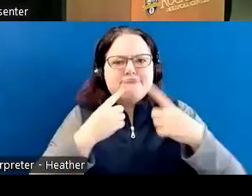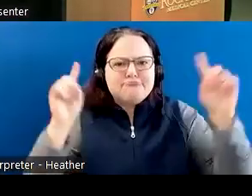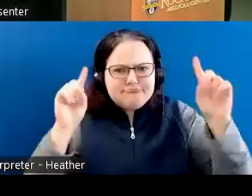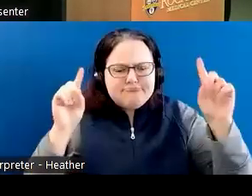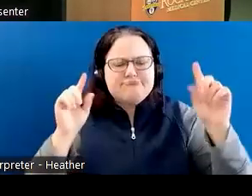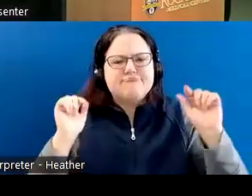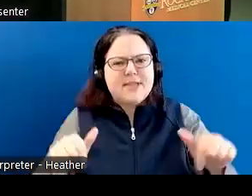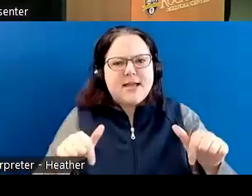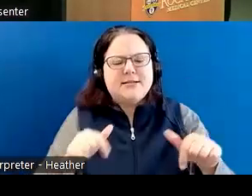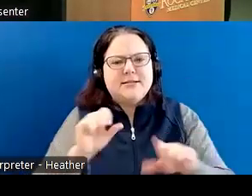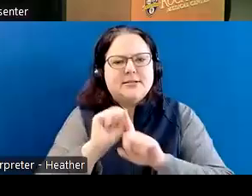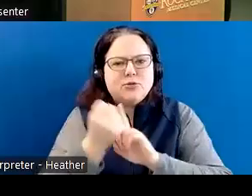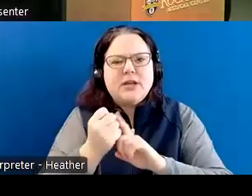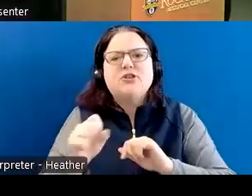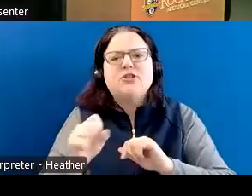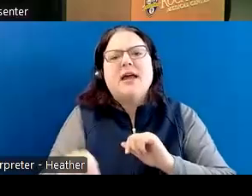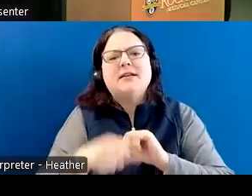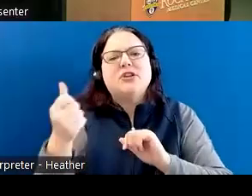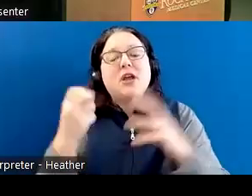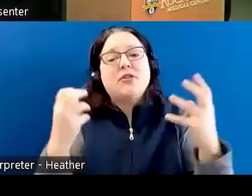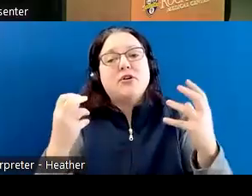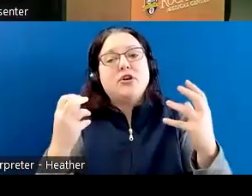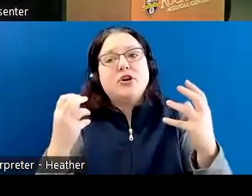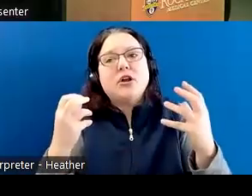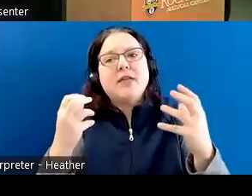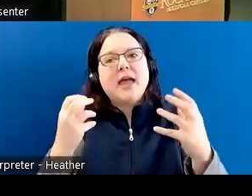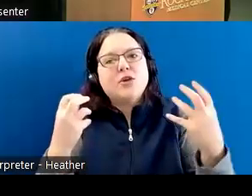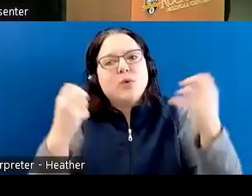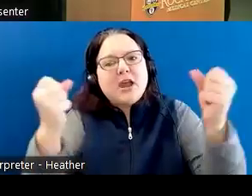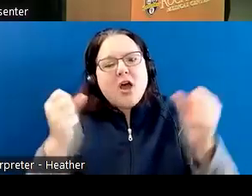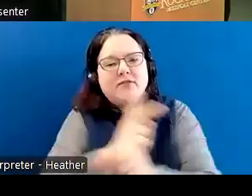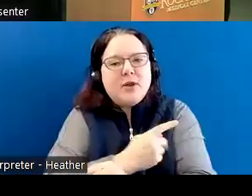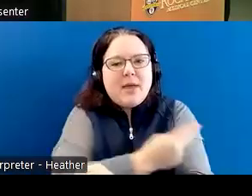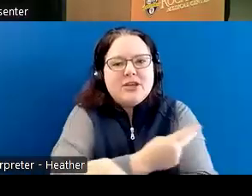And again, this is another strong recovery patient reflecting on the peer relationship.